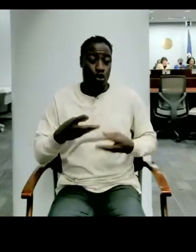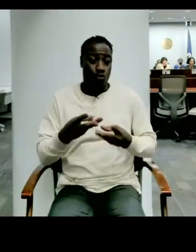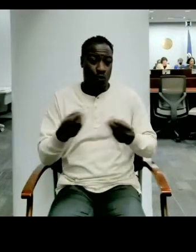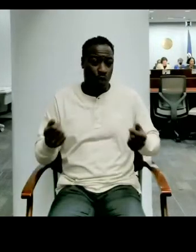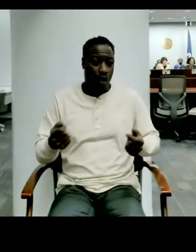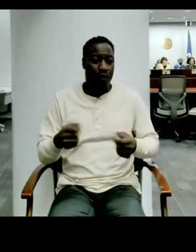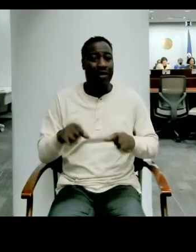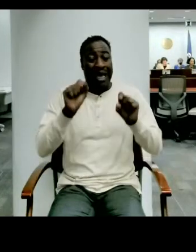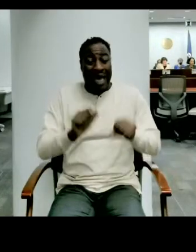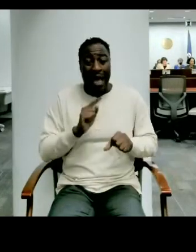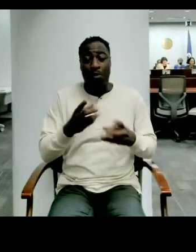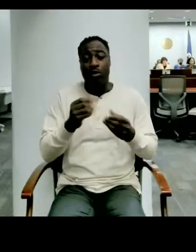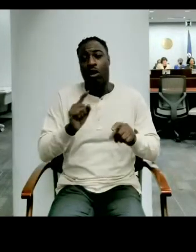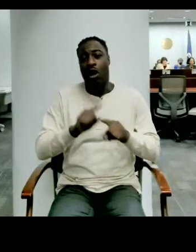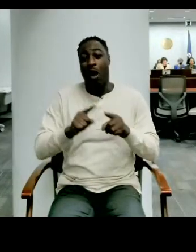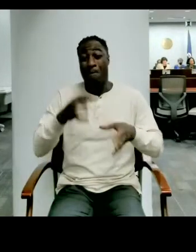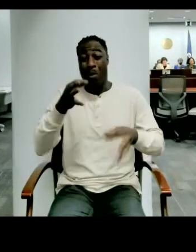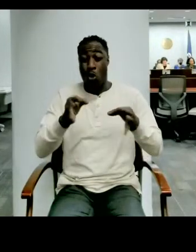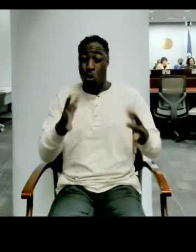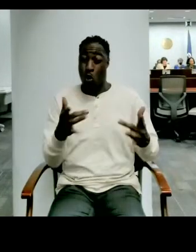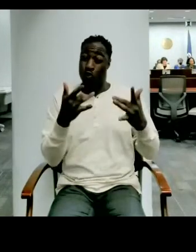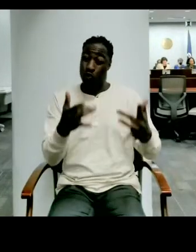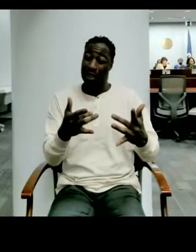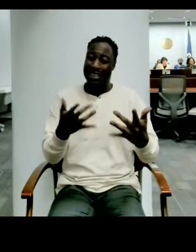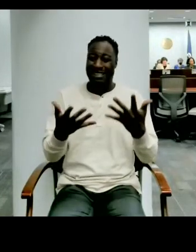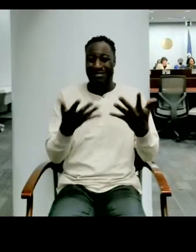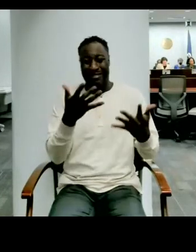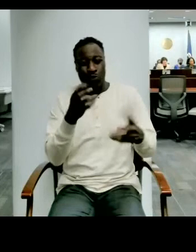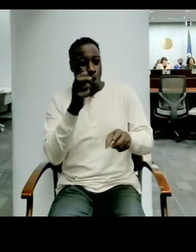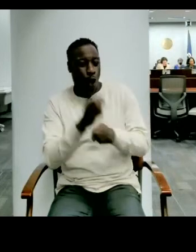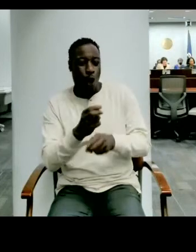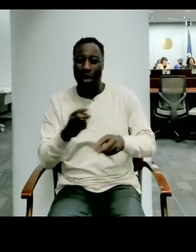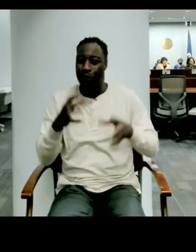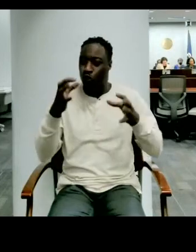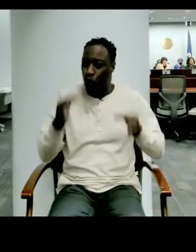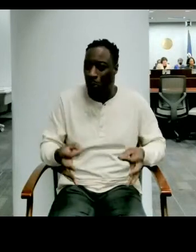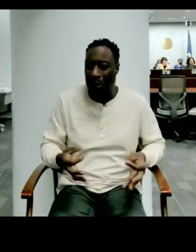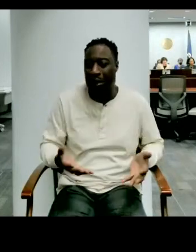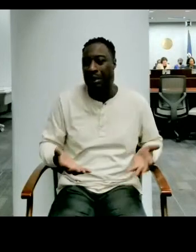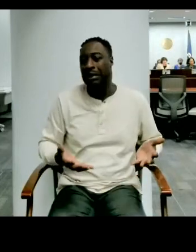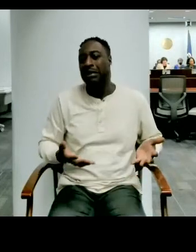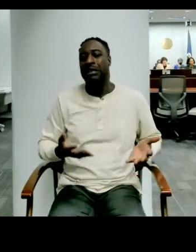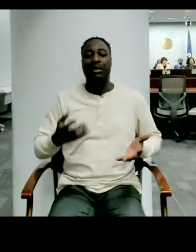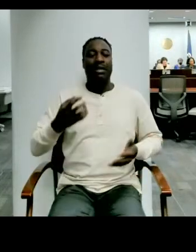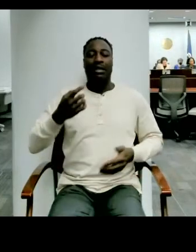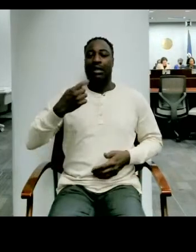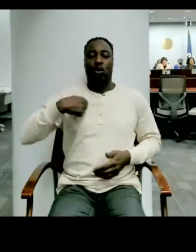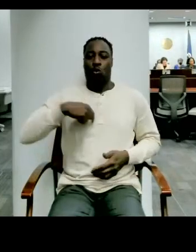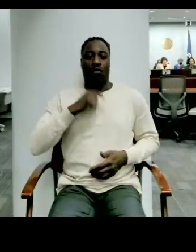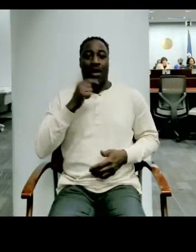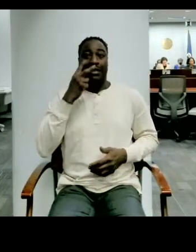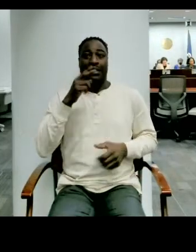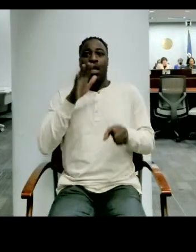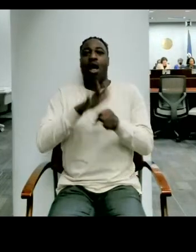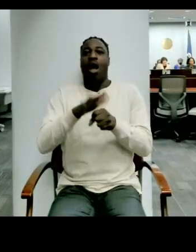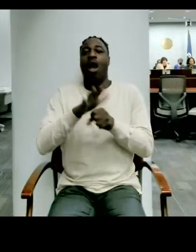In terms of a court trend, I think it's hard to say. I don't think we've seen um enough cases to,